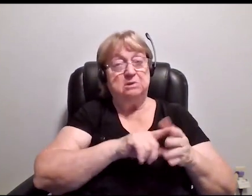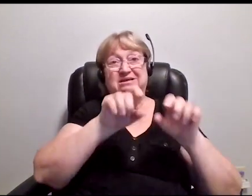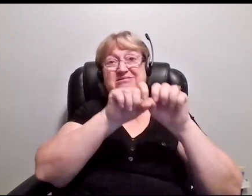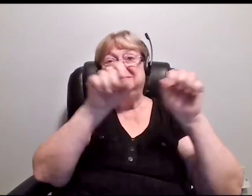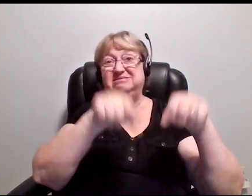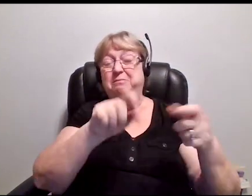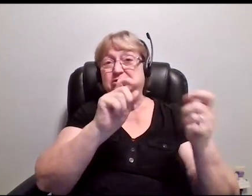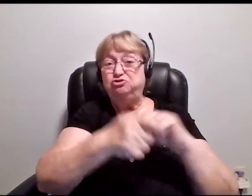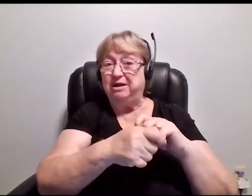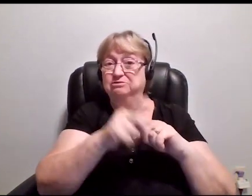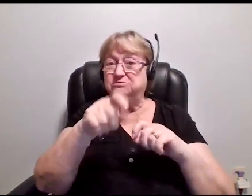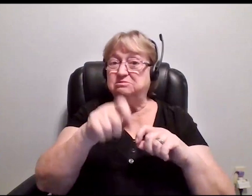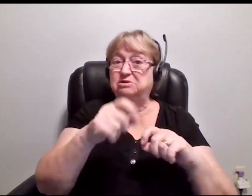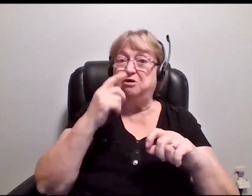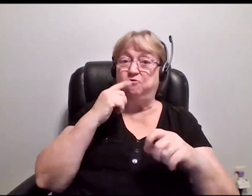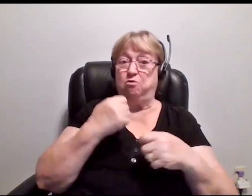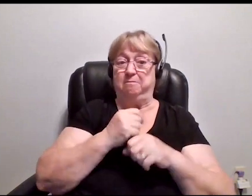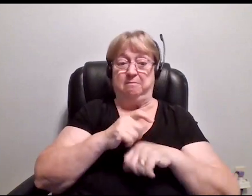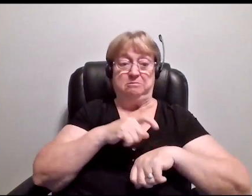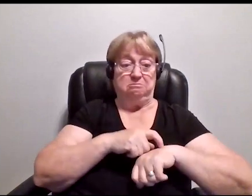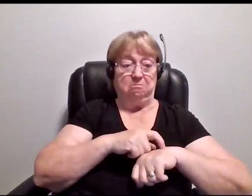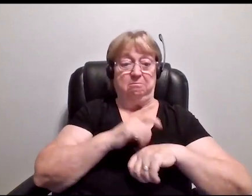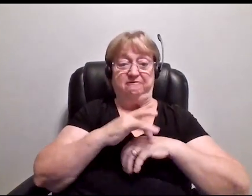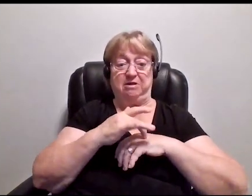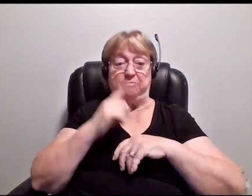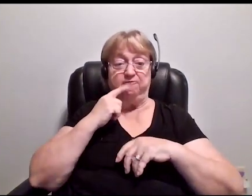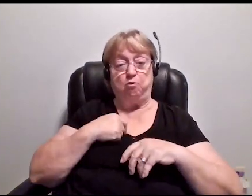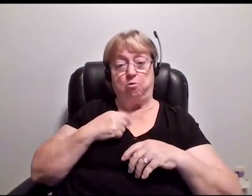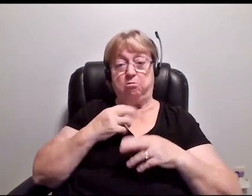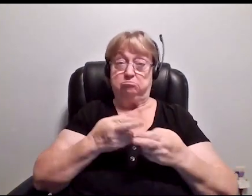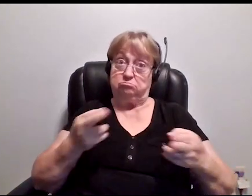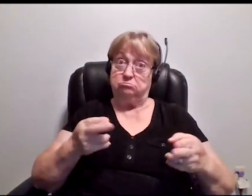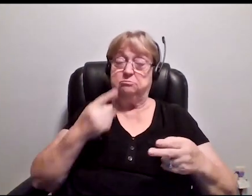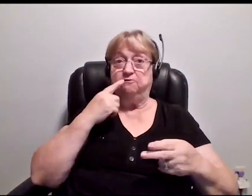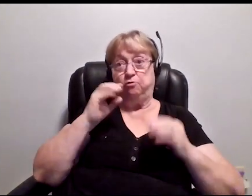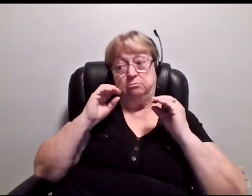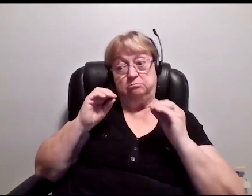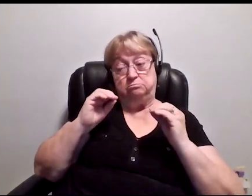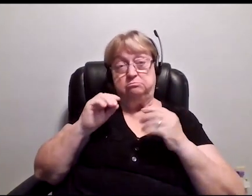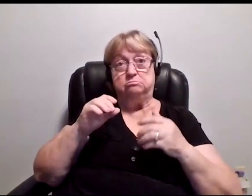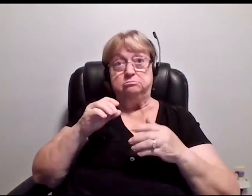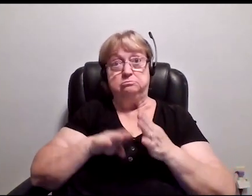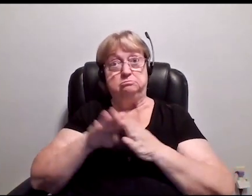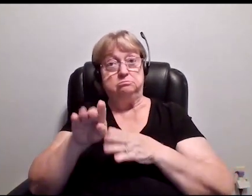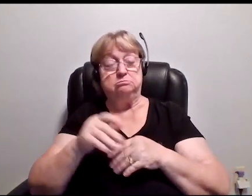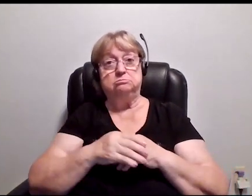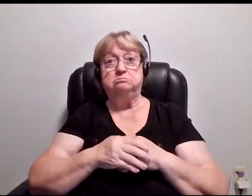to make available time and resources for instructional development. That involves advocating within our university structures